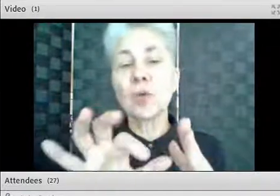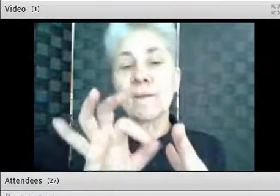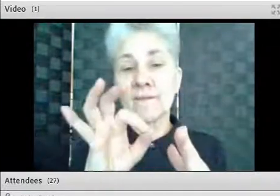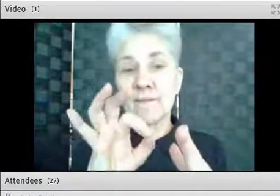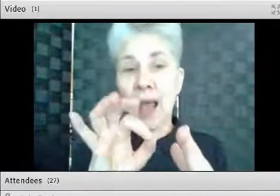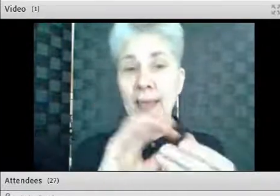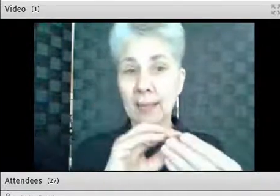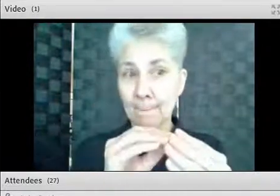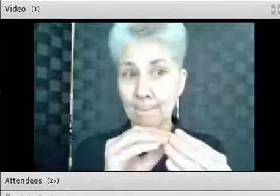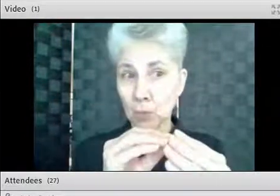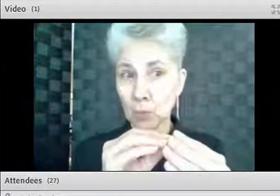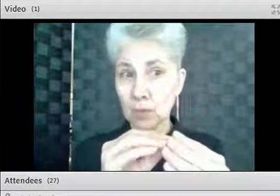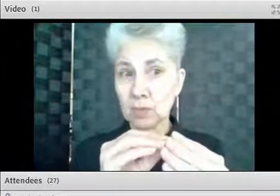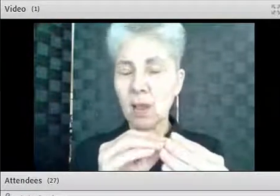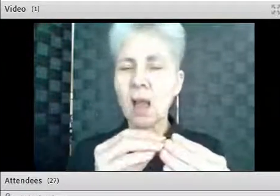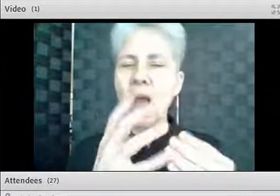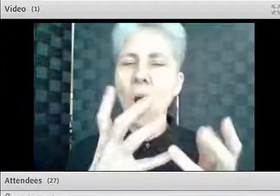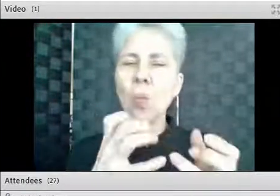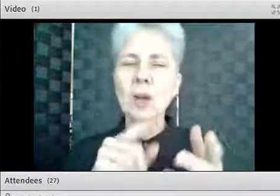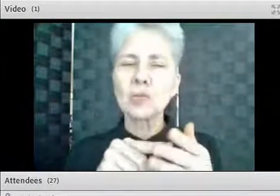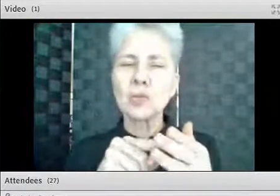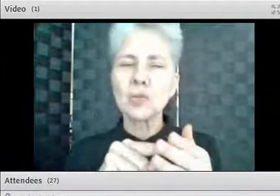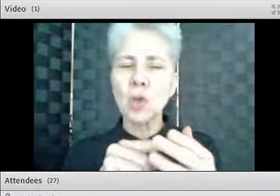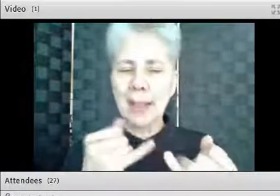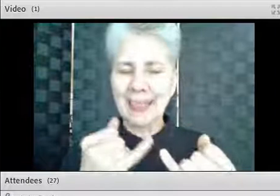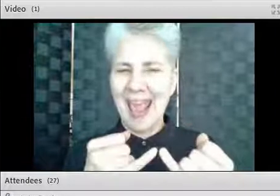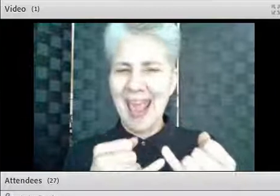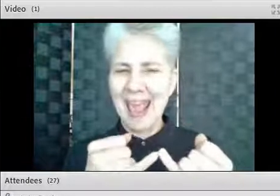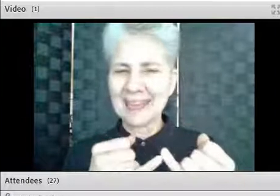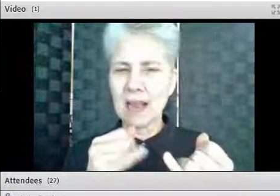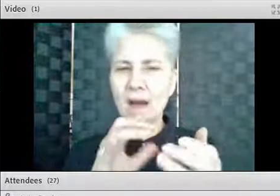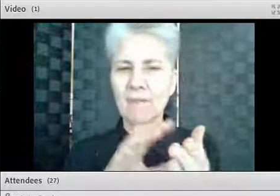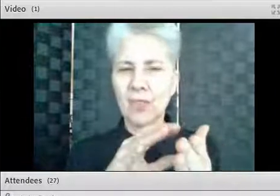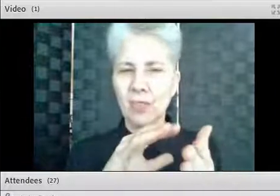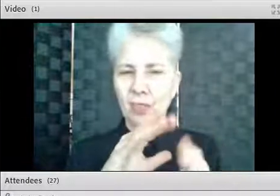I want to start at the end of the call number, so typically the publication date,